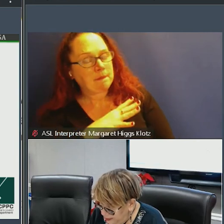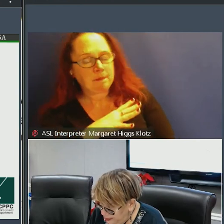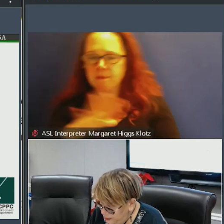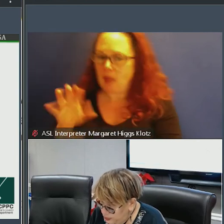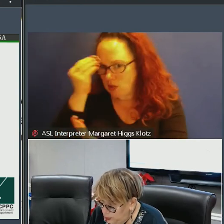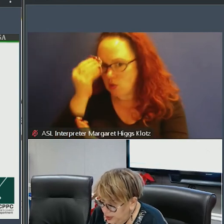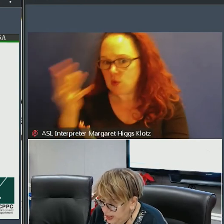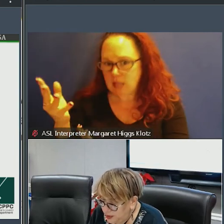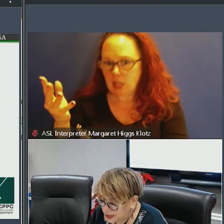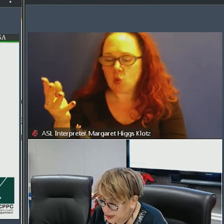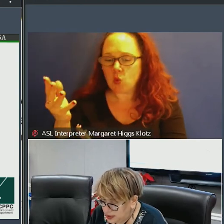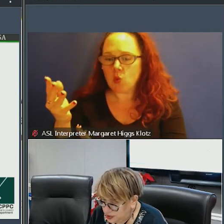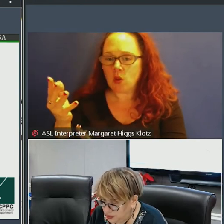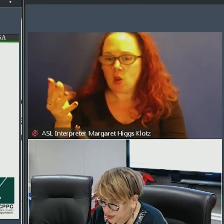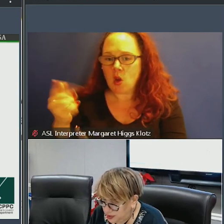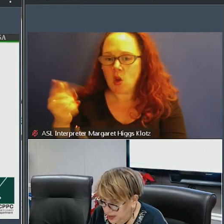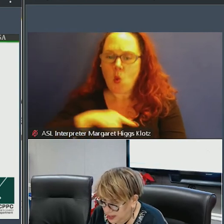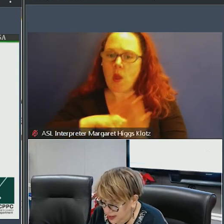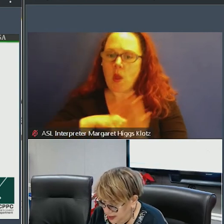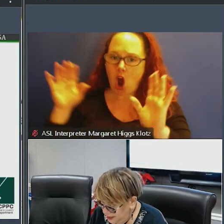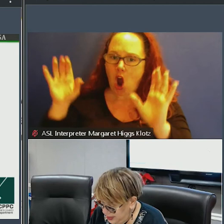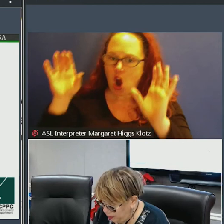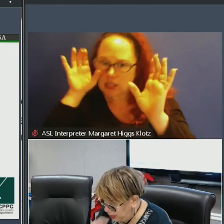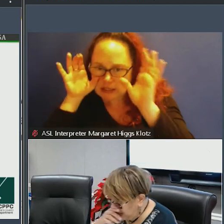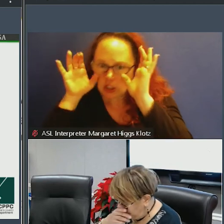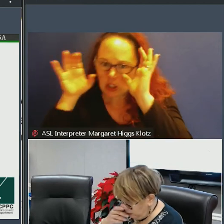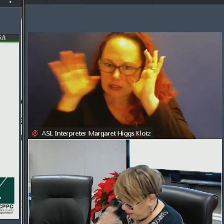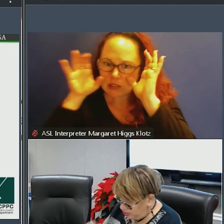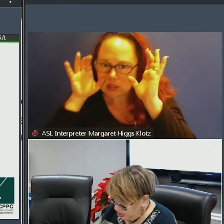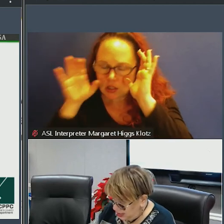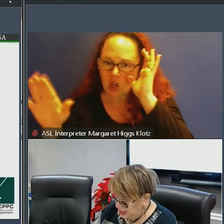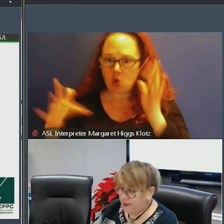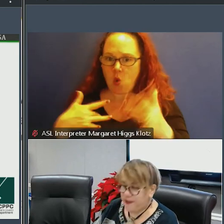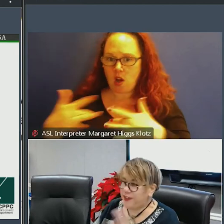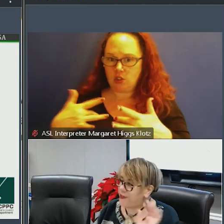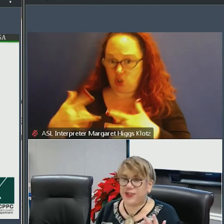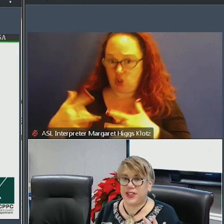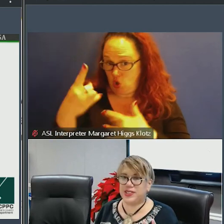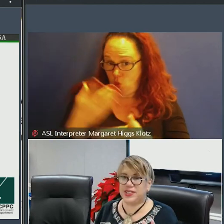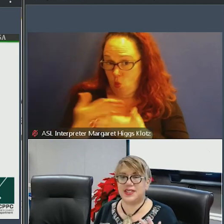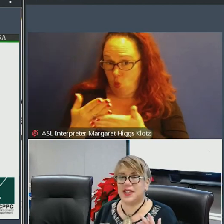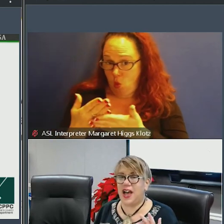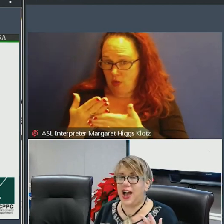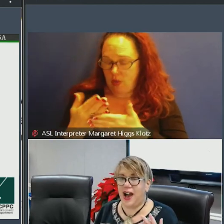So we're hearing some of the concerns that are raised. And one of the things you mentioned is first of all, let me just say this.